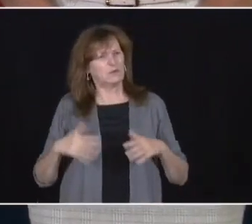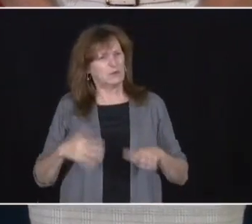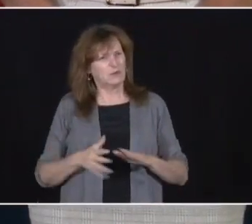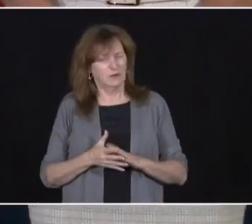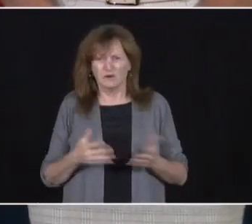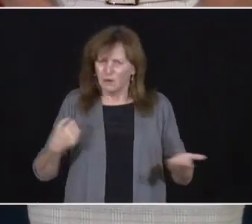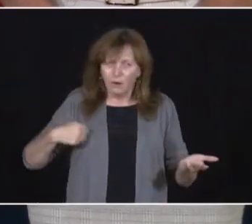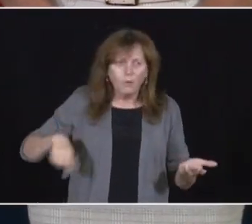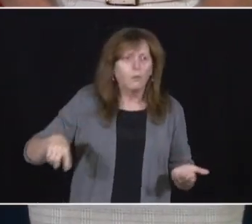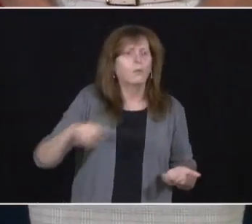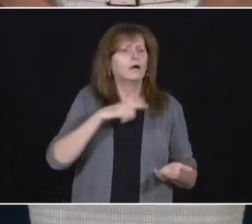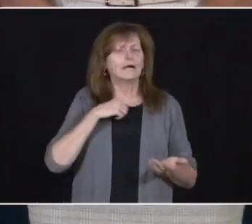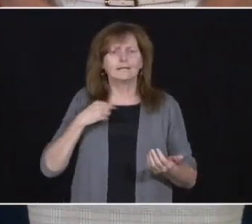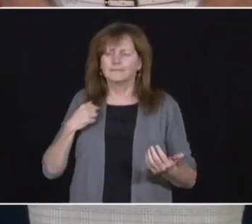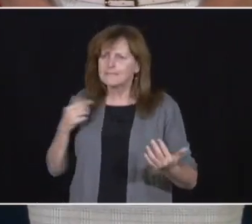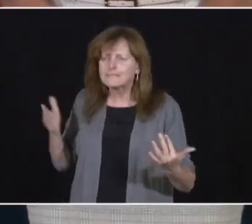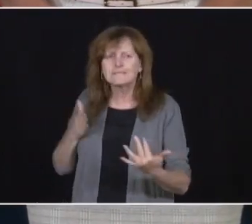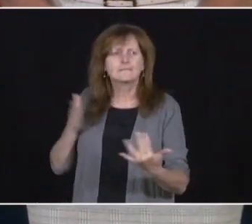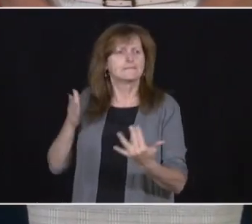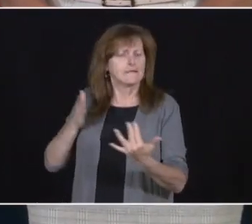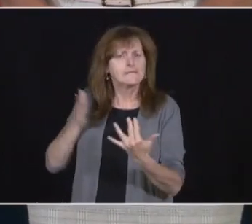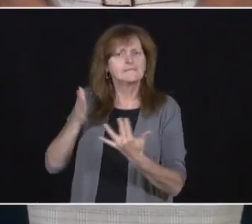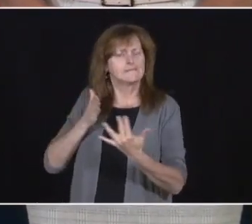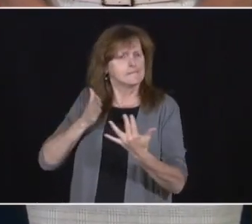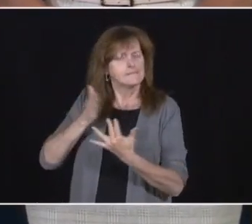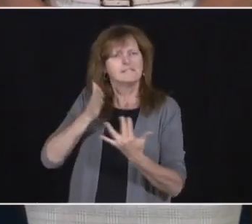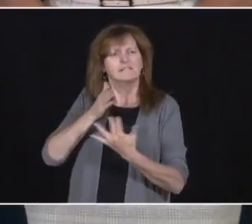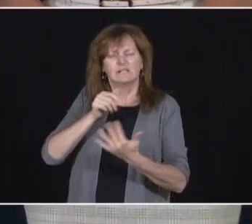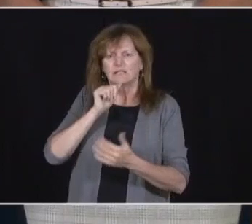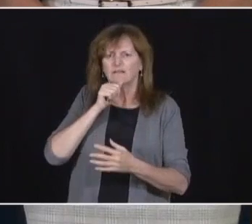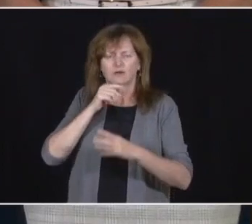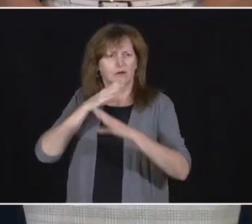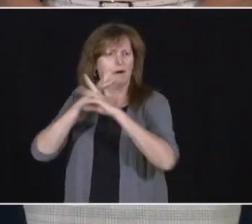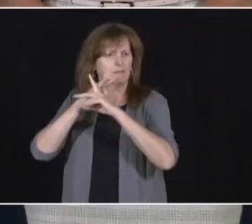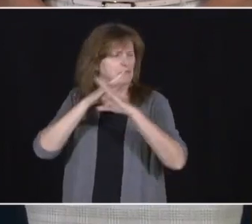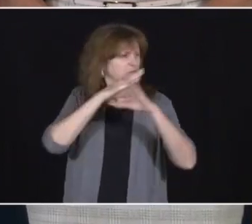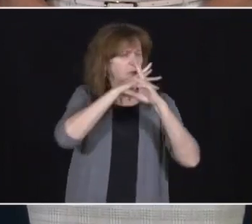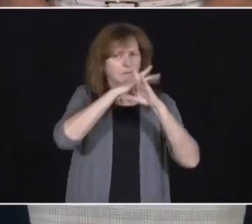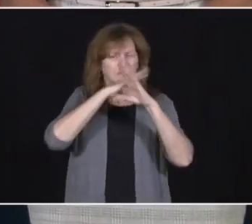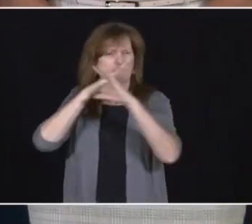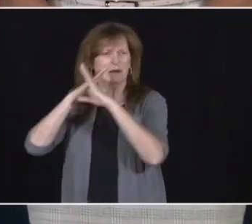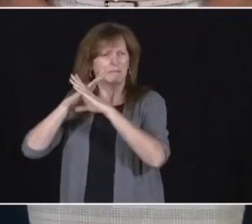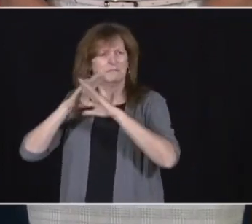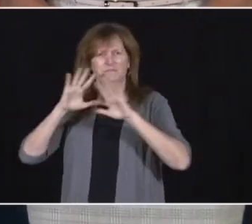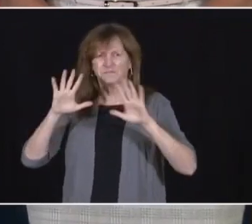We have all made great sacrifices. And the obstacles we have faced as a province